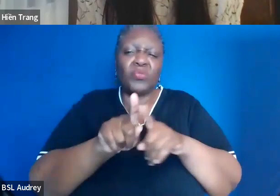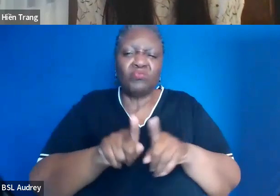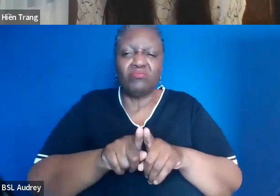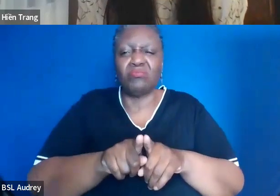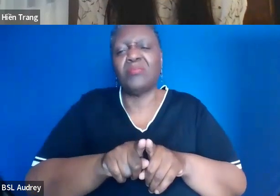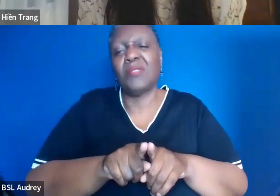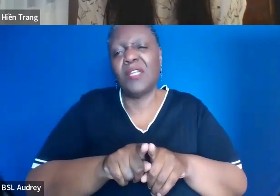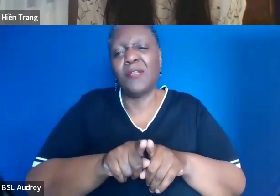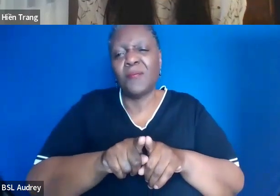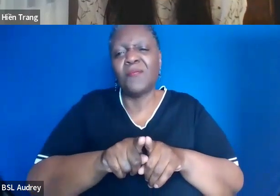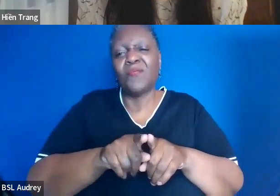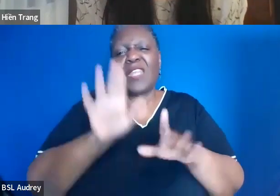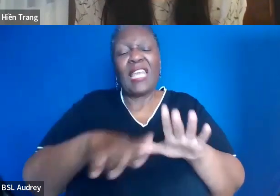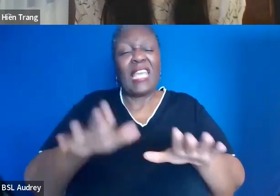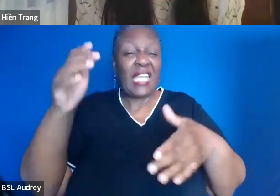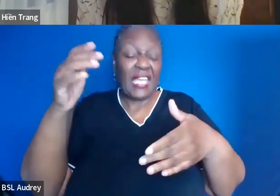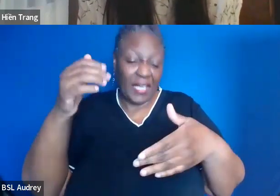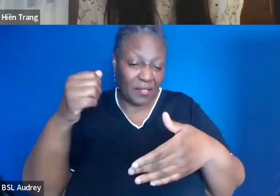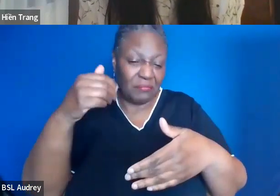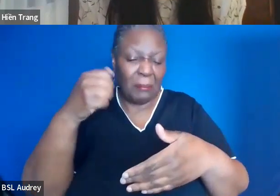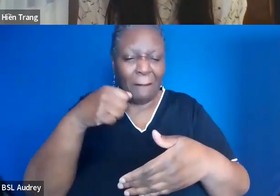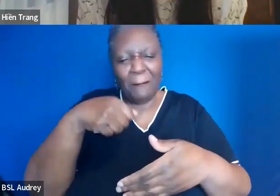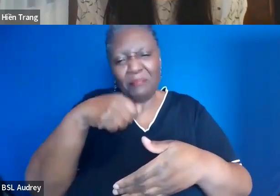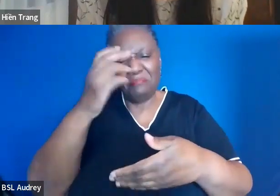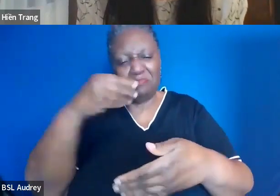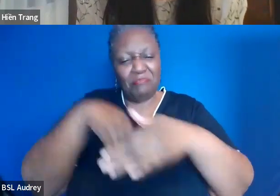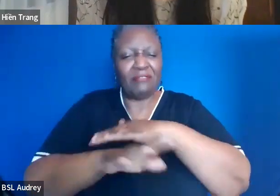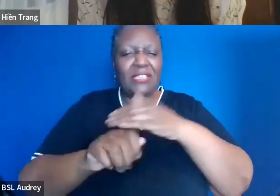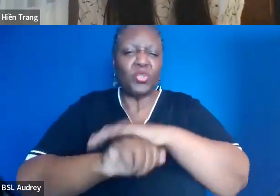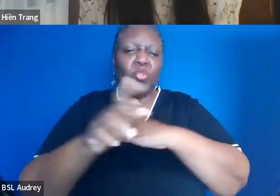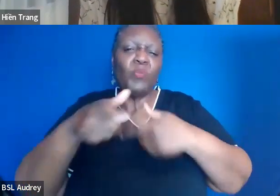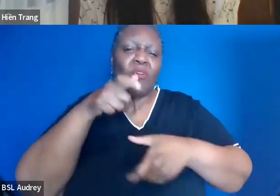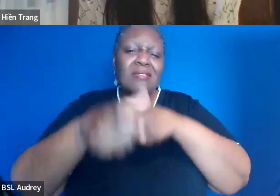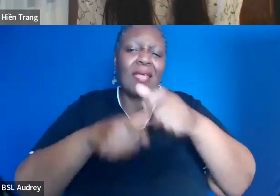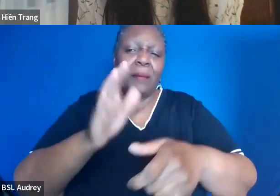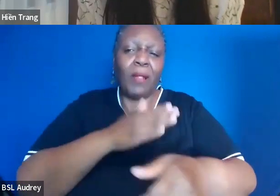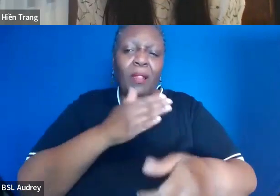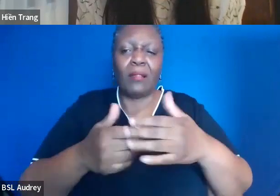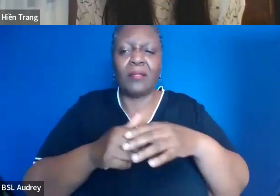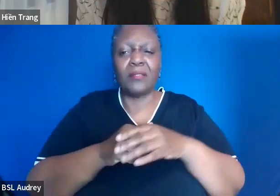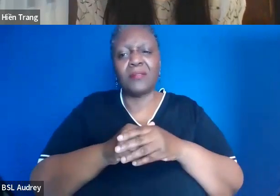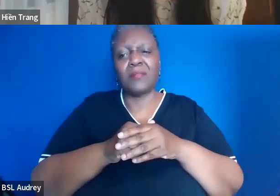he buried the newborn syllables in ancient Angkor Wat, not letting anyone,